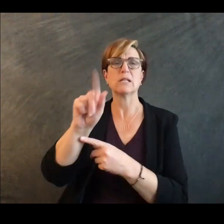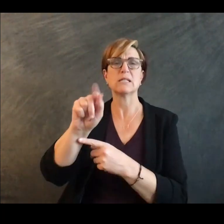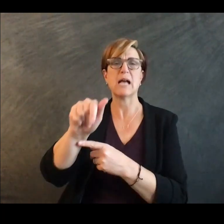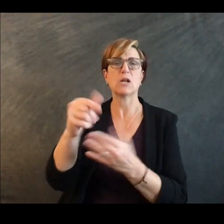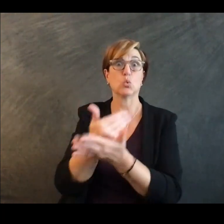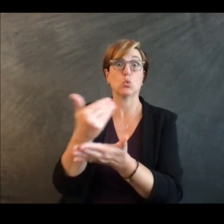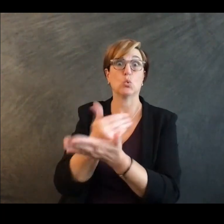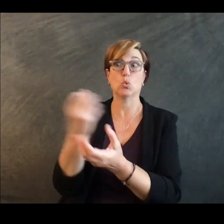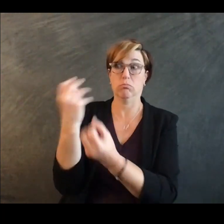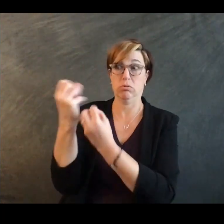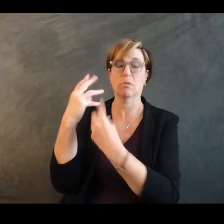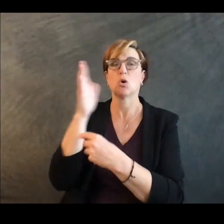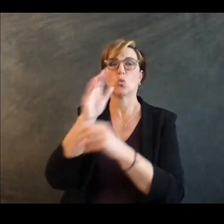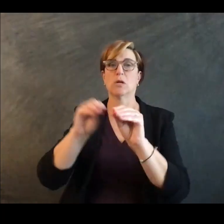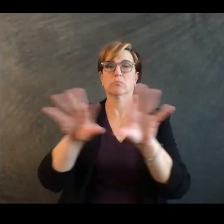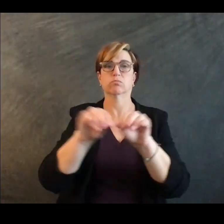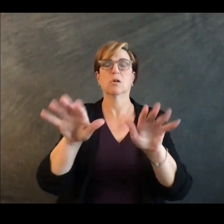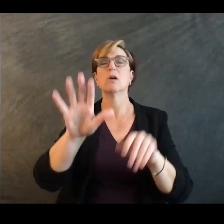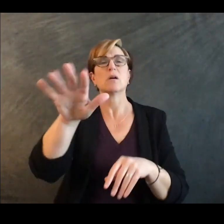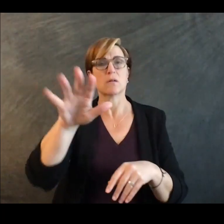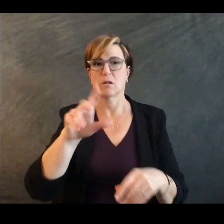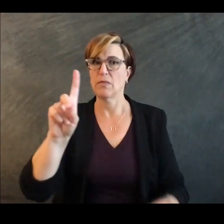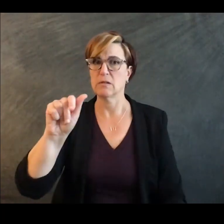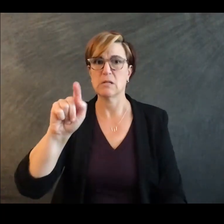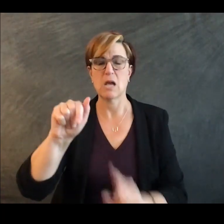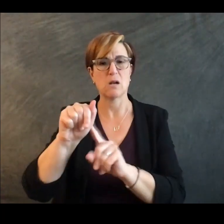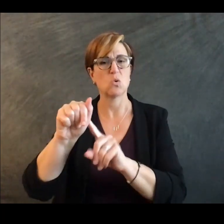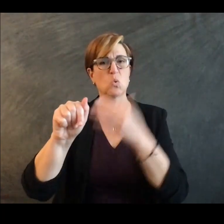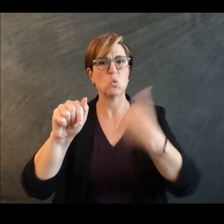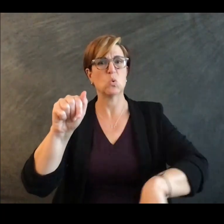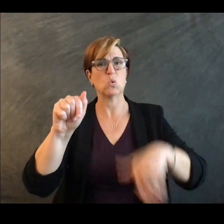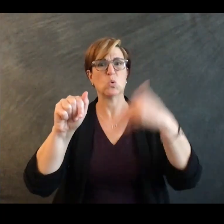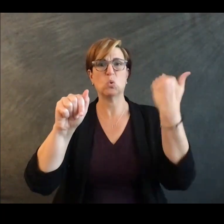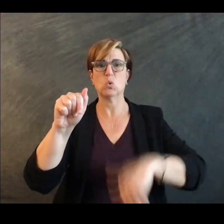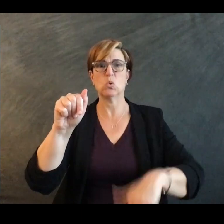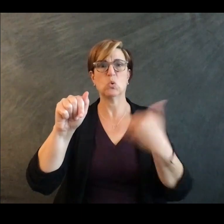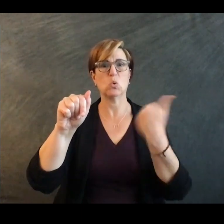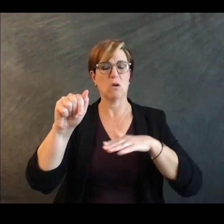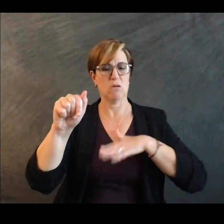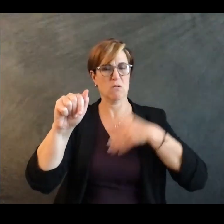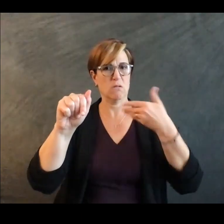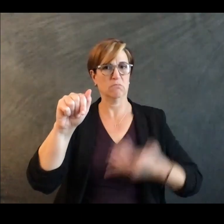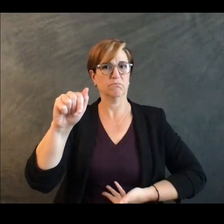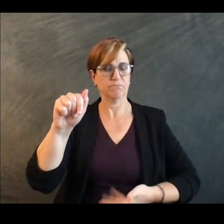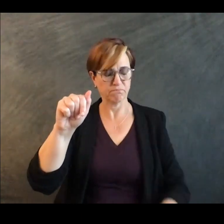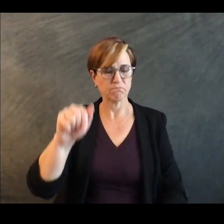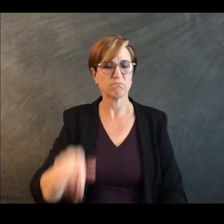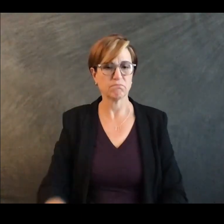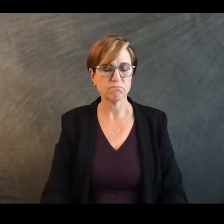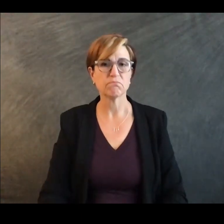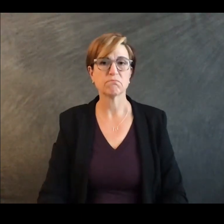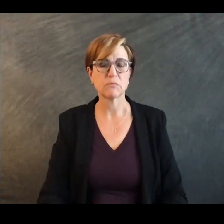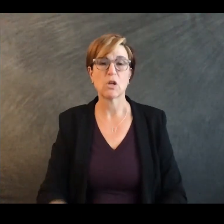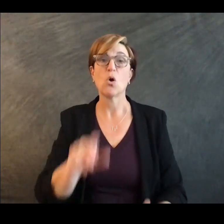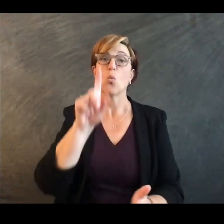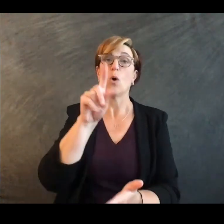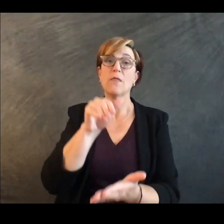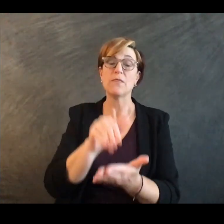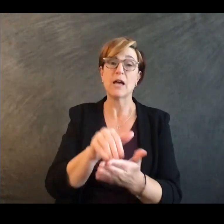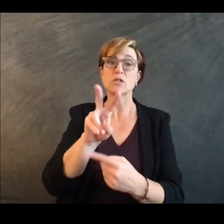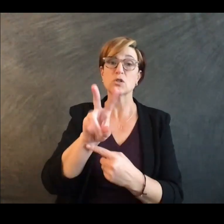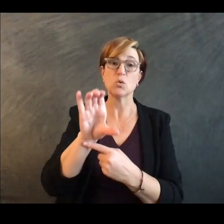nasty numbers terrible numbers in total 1200 Abbot machines Abbott Laboratories